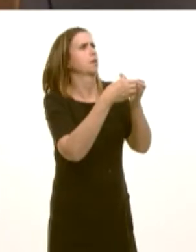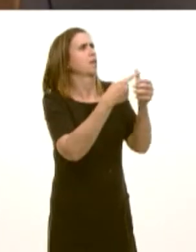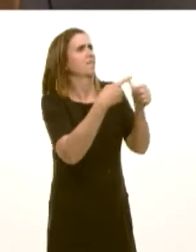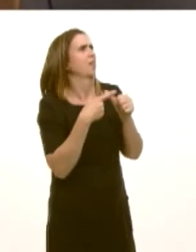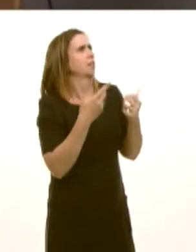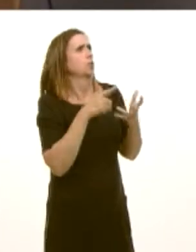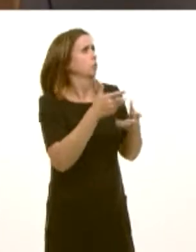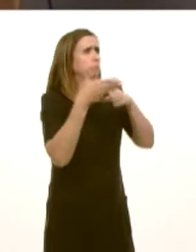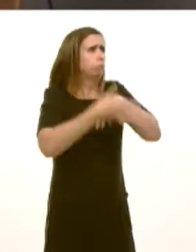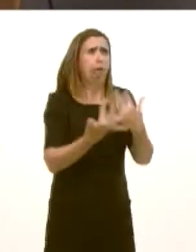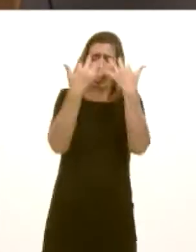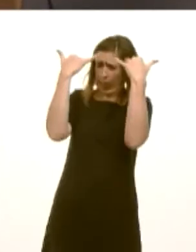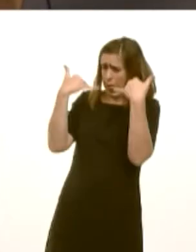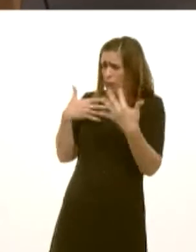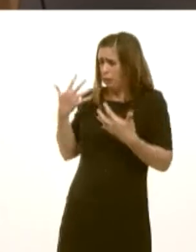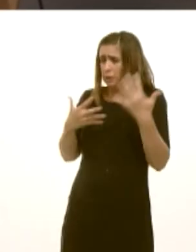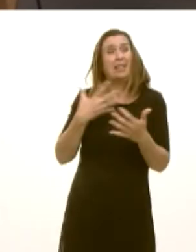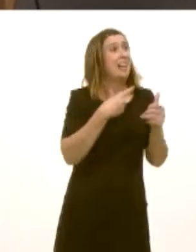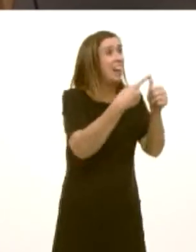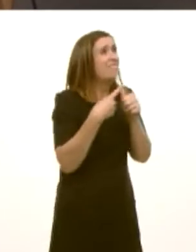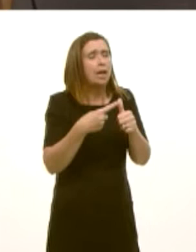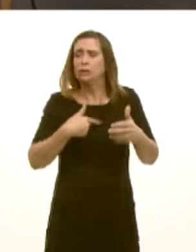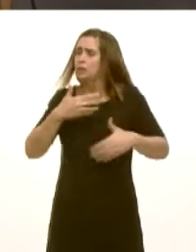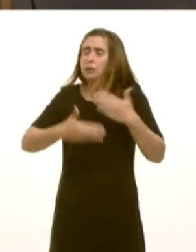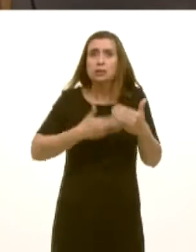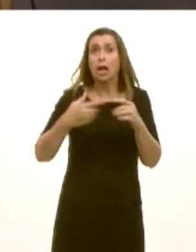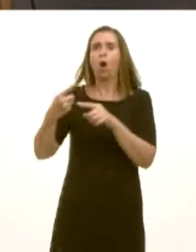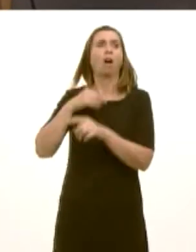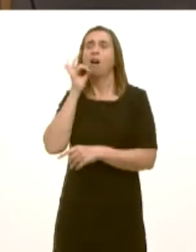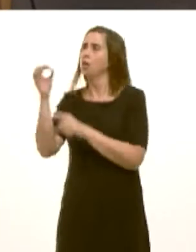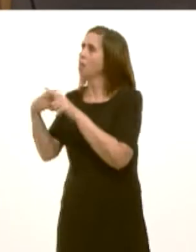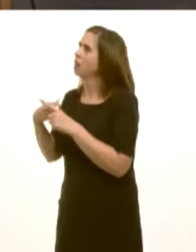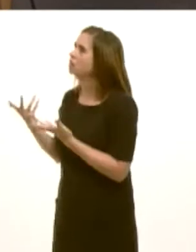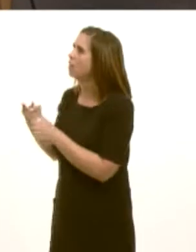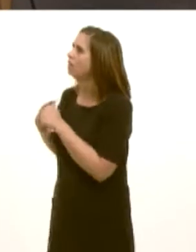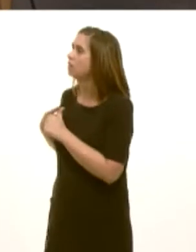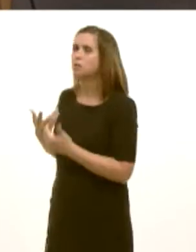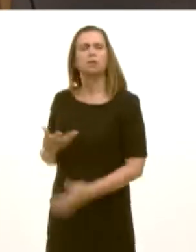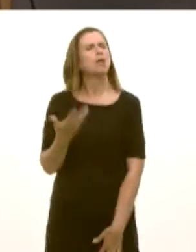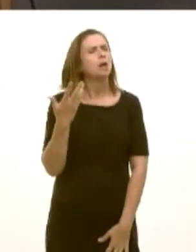They canít give us the kind of advice that we want, but we can get it in England.í Well, Iím not prepared for the situation to be better in England.